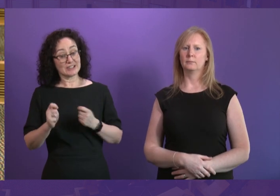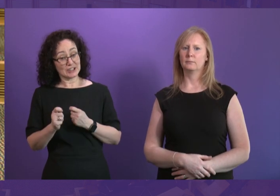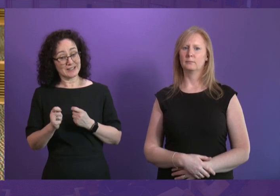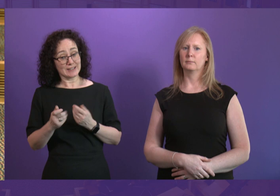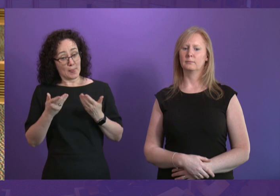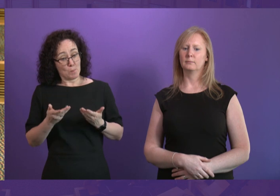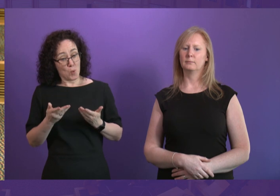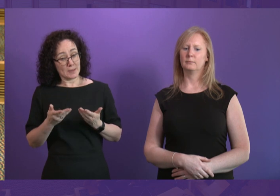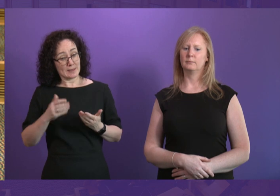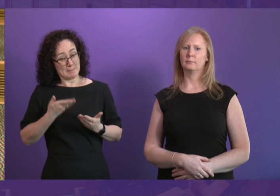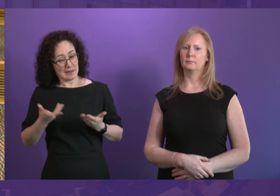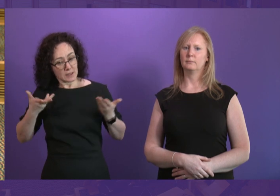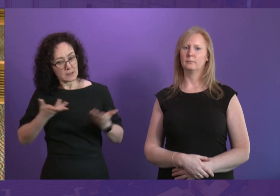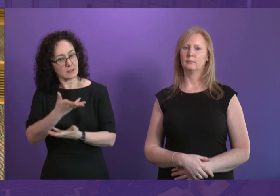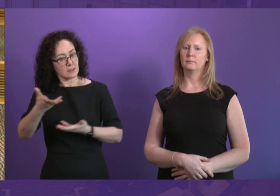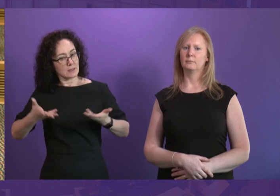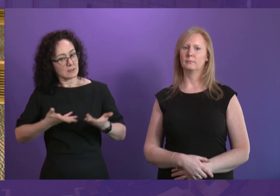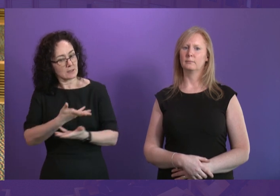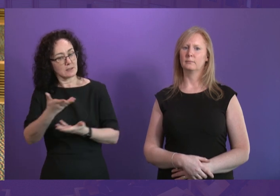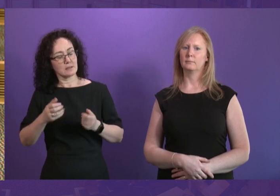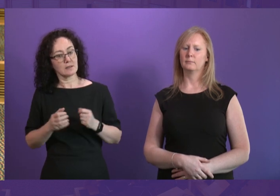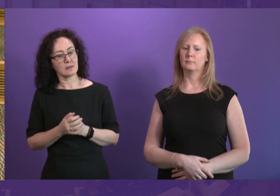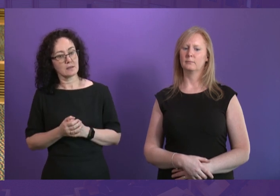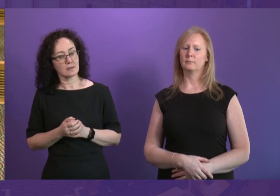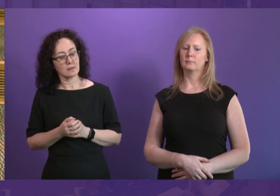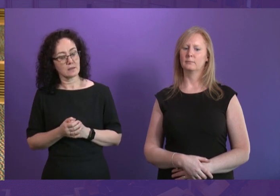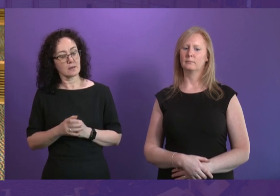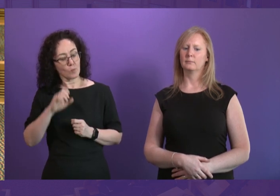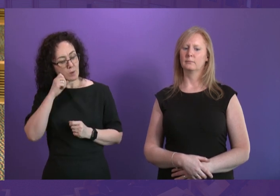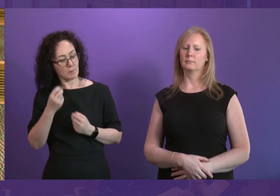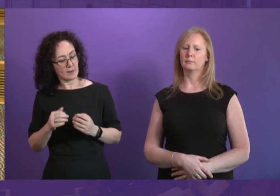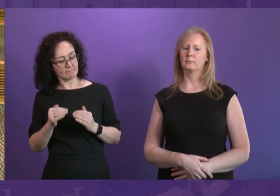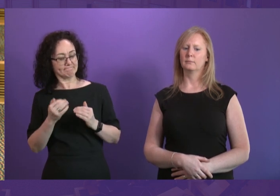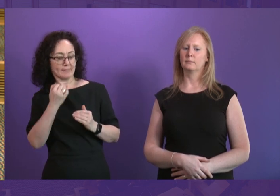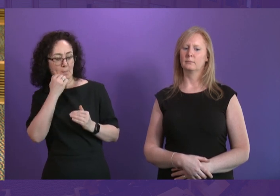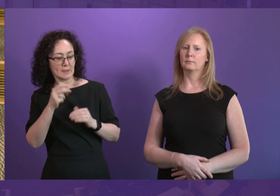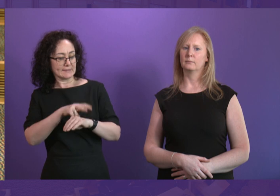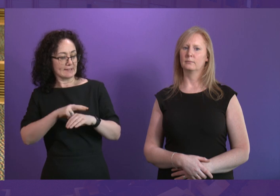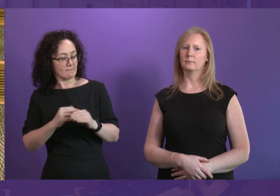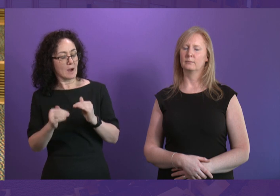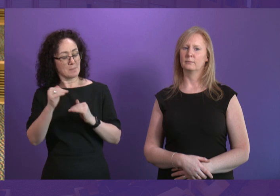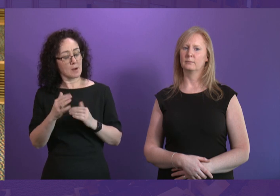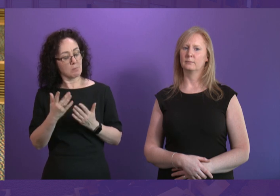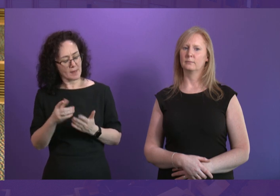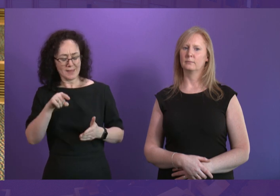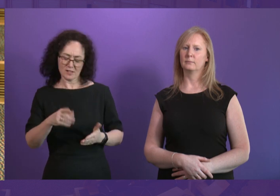The majority of police staff will see an increase. Nevertheless, those are important issues that the Government must properly consider.